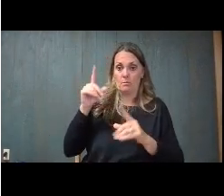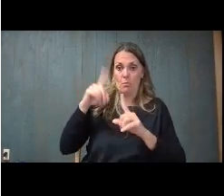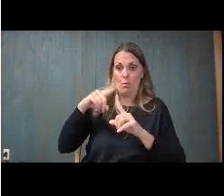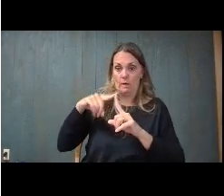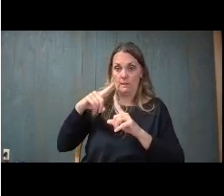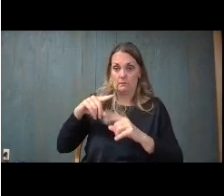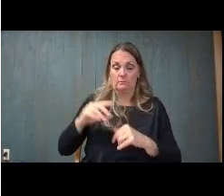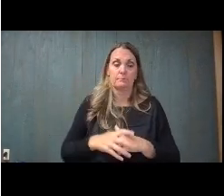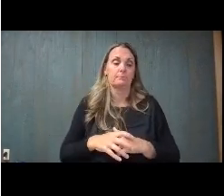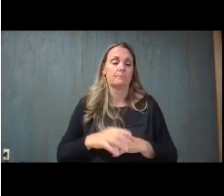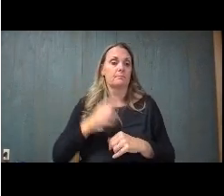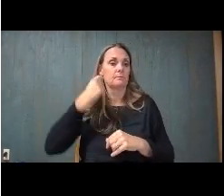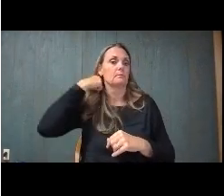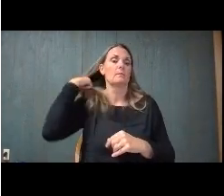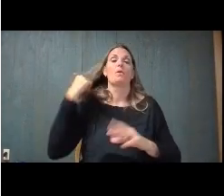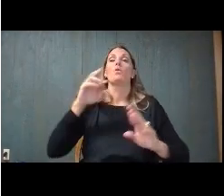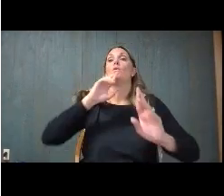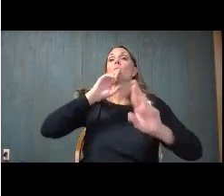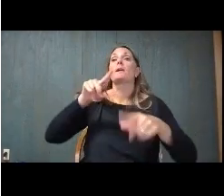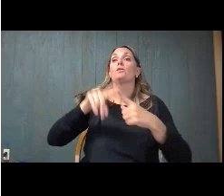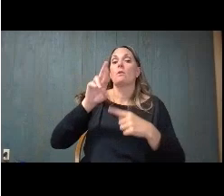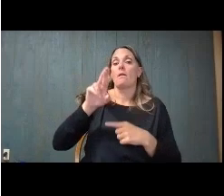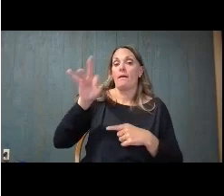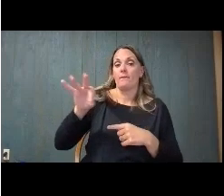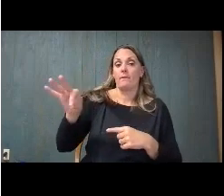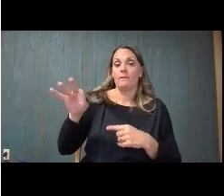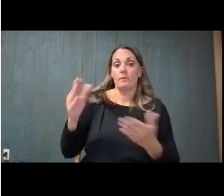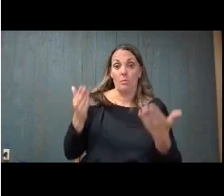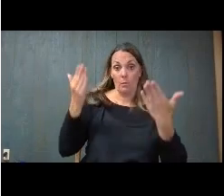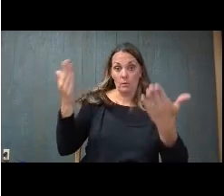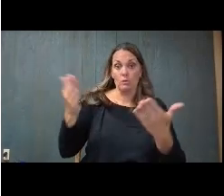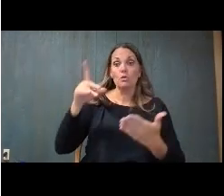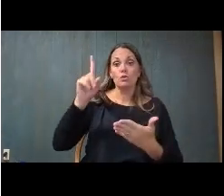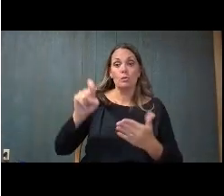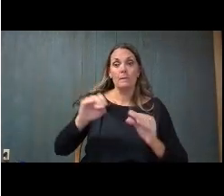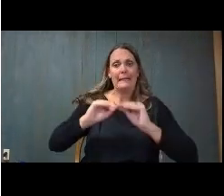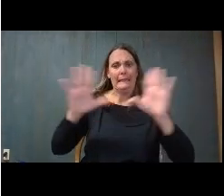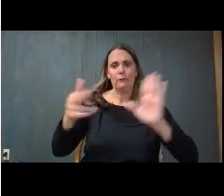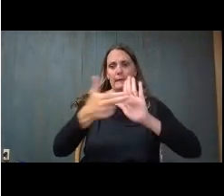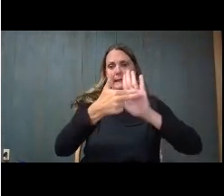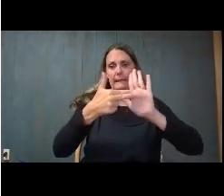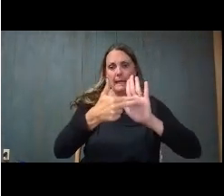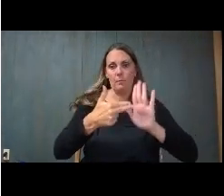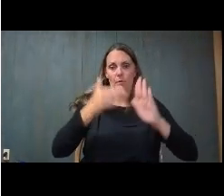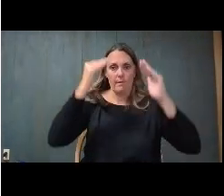When responding to the RF, the KPIs proposal should be clearly labeled with the headings noted.